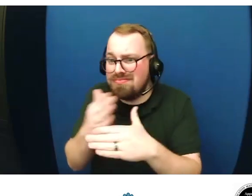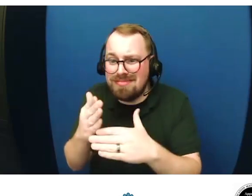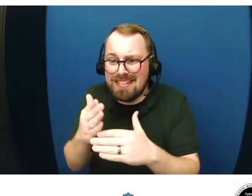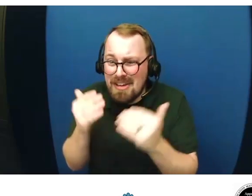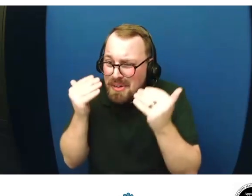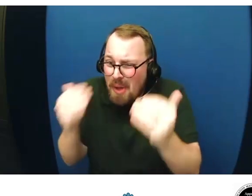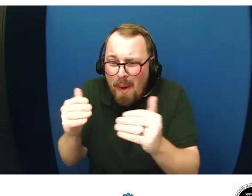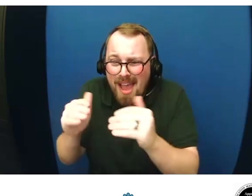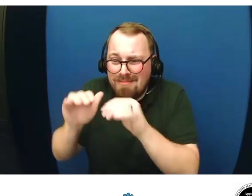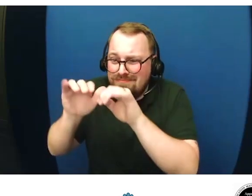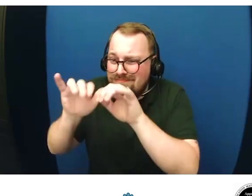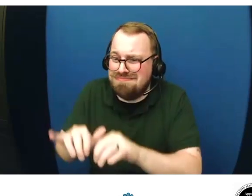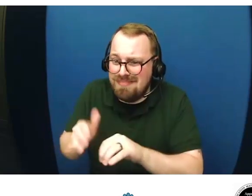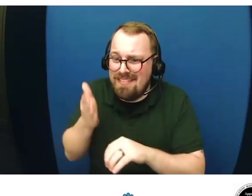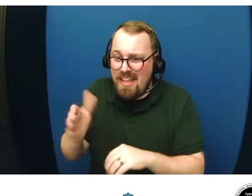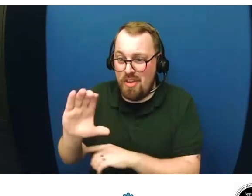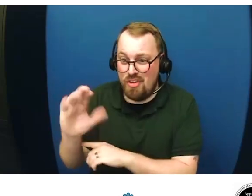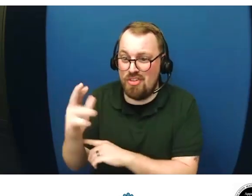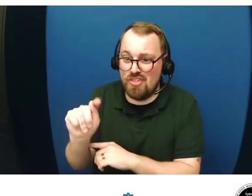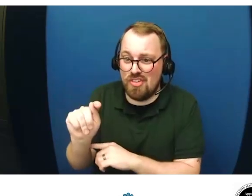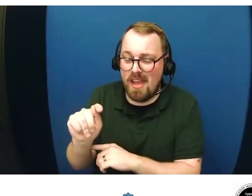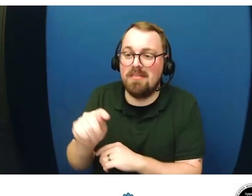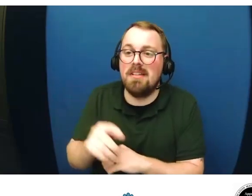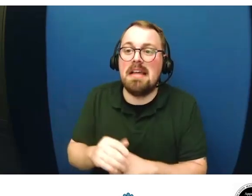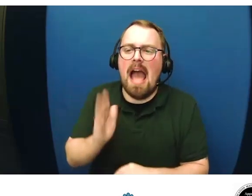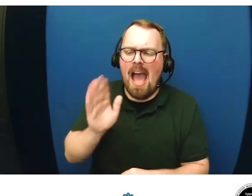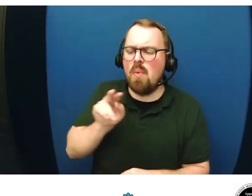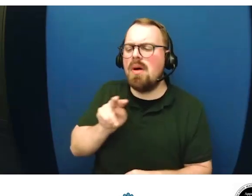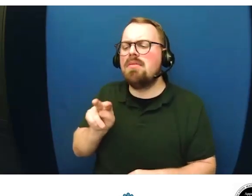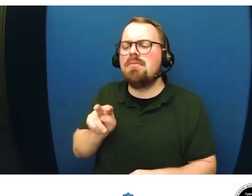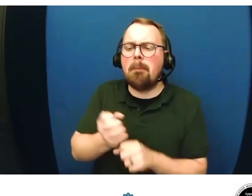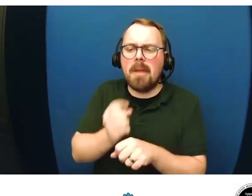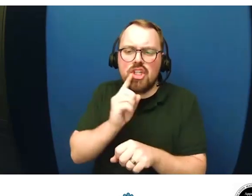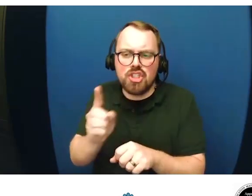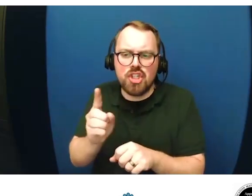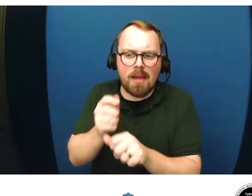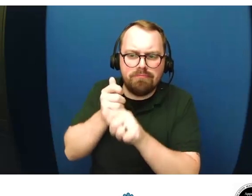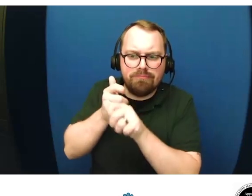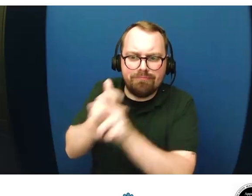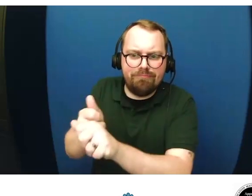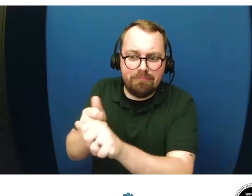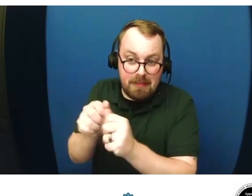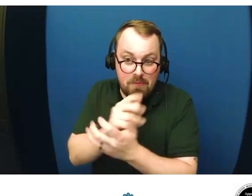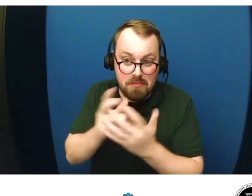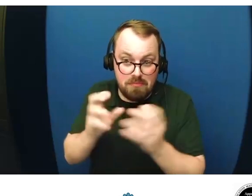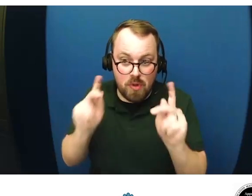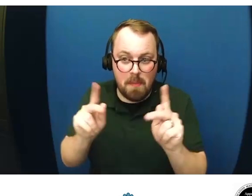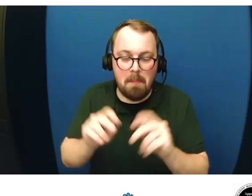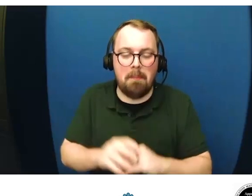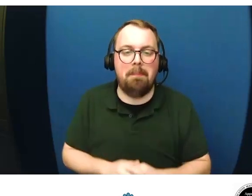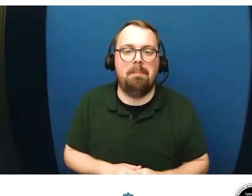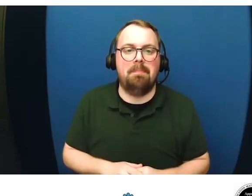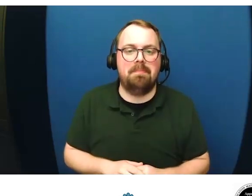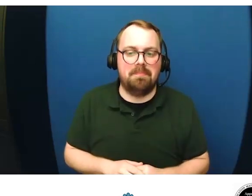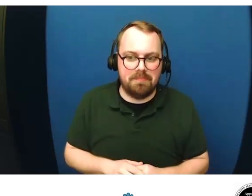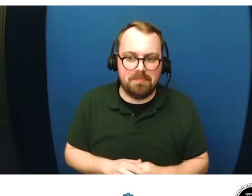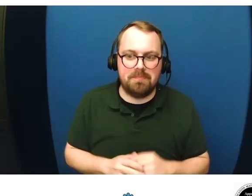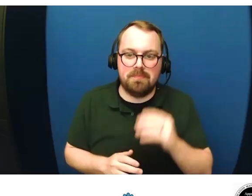talk about, please put that in the chat. I'll be checking it throughout the presentation today. So